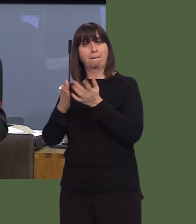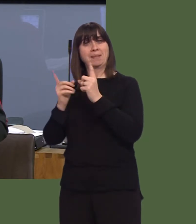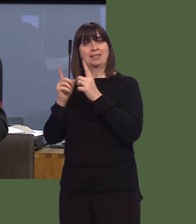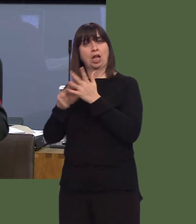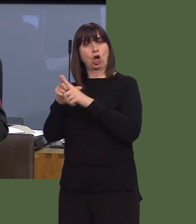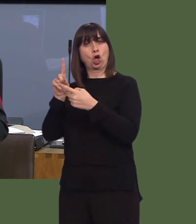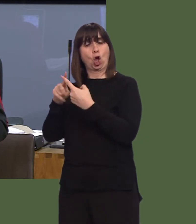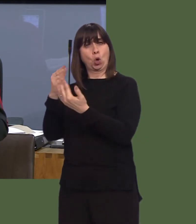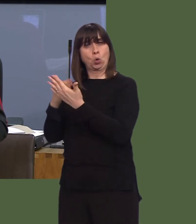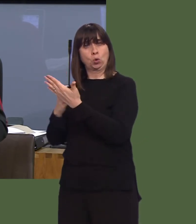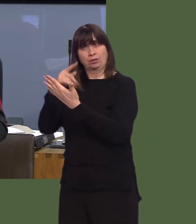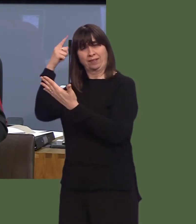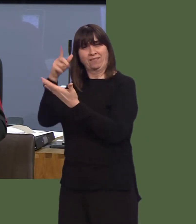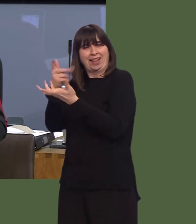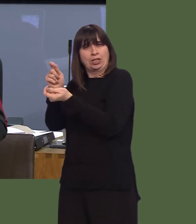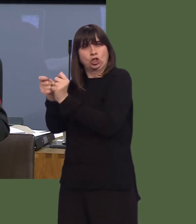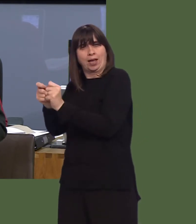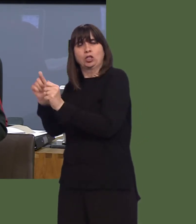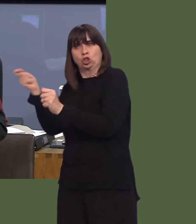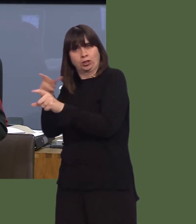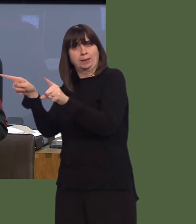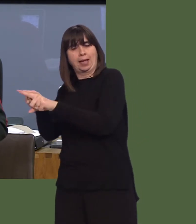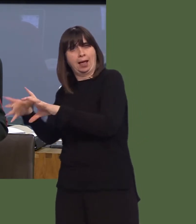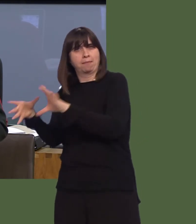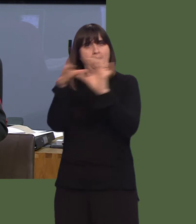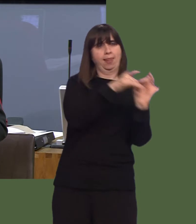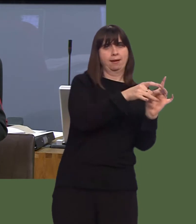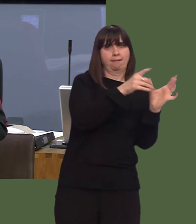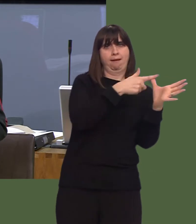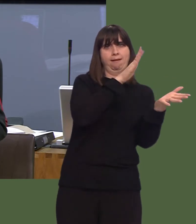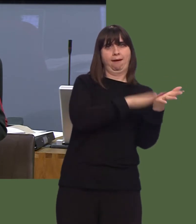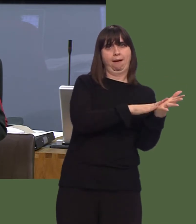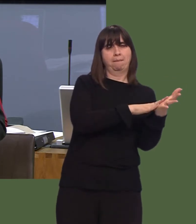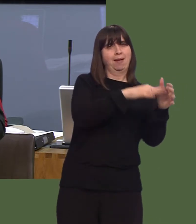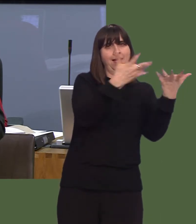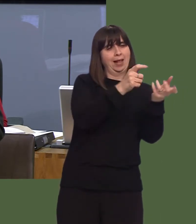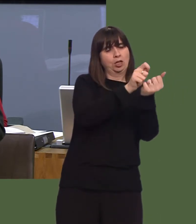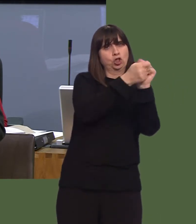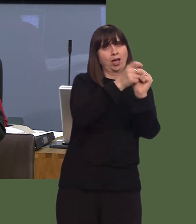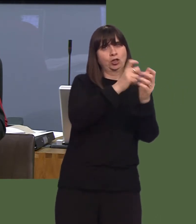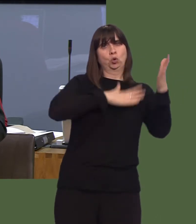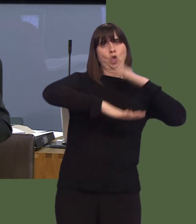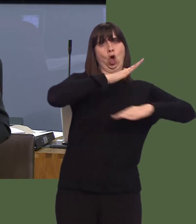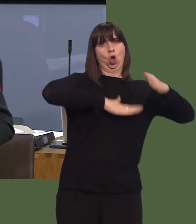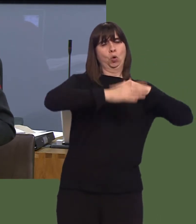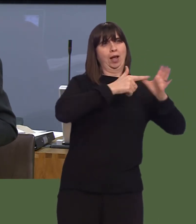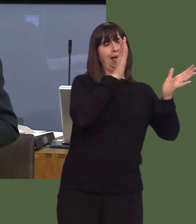that any future changes that apply to Assembly Members should also apply to members of the Government?